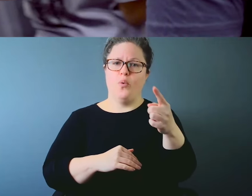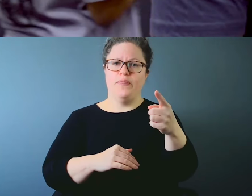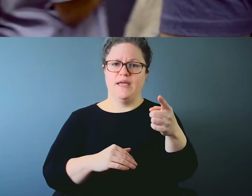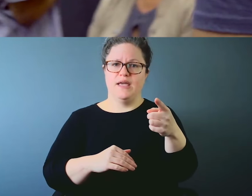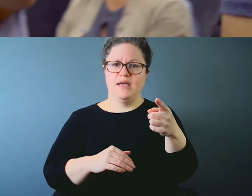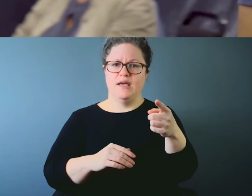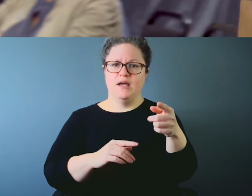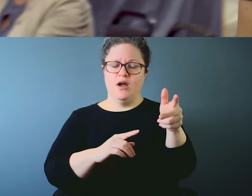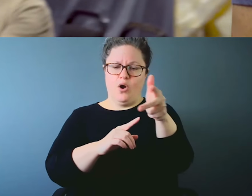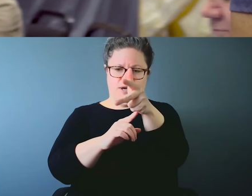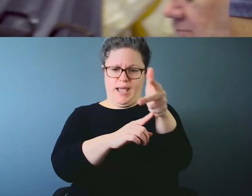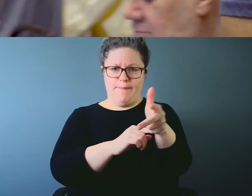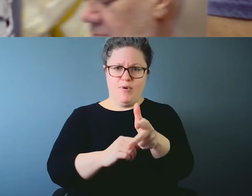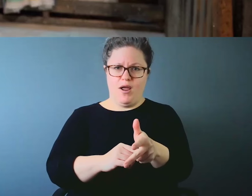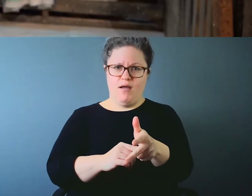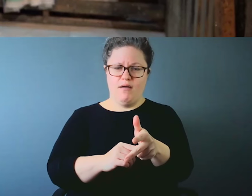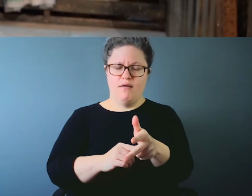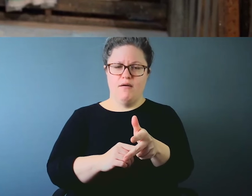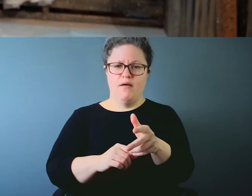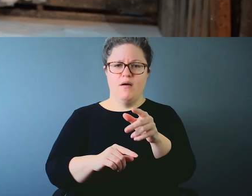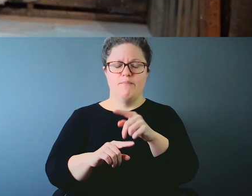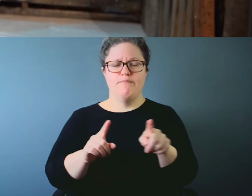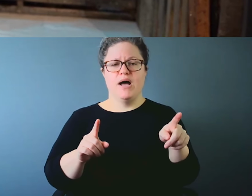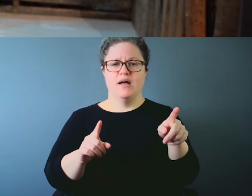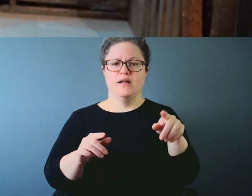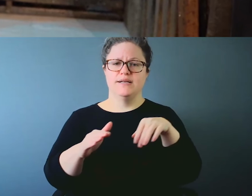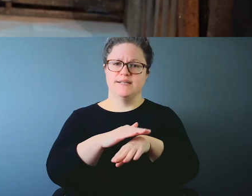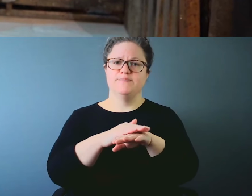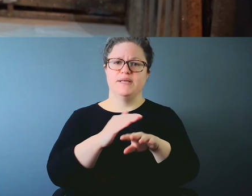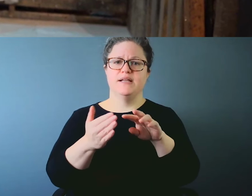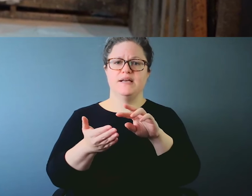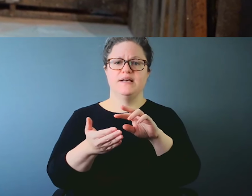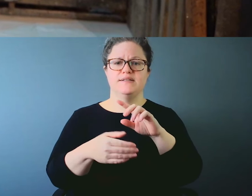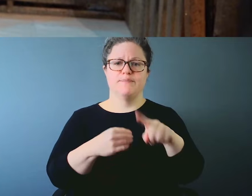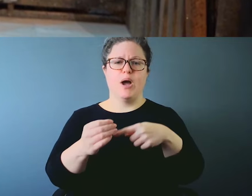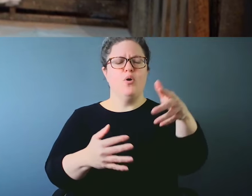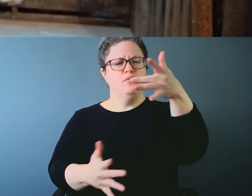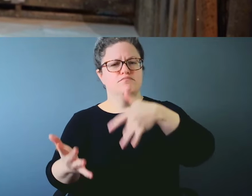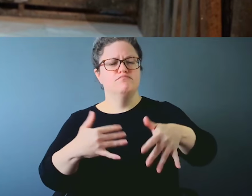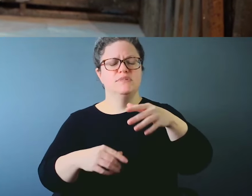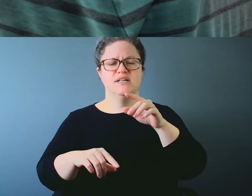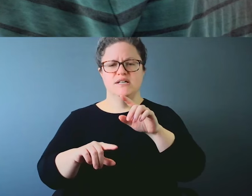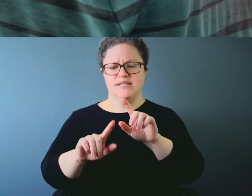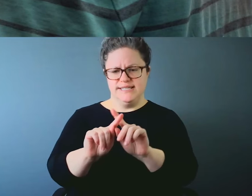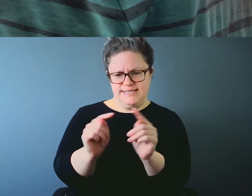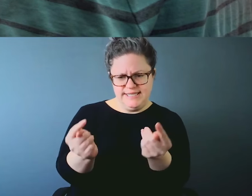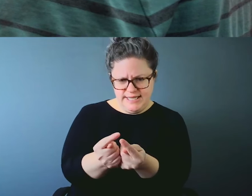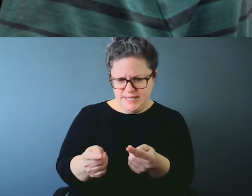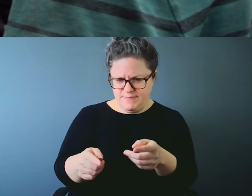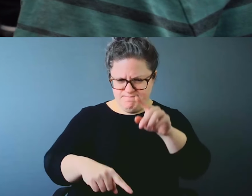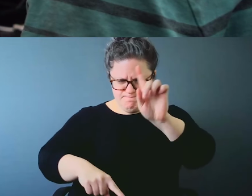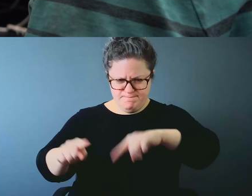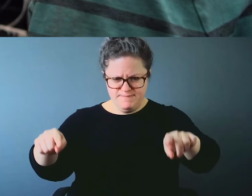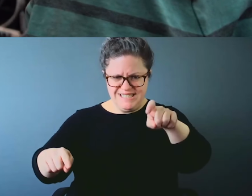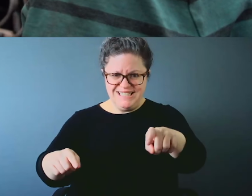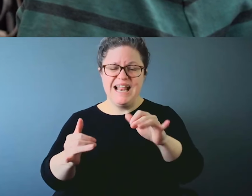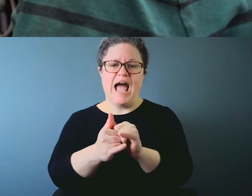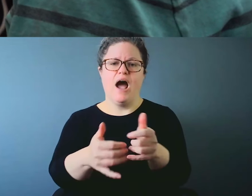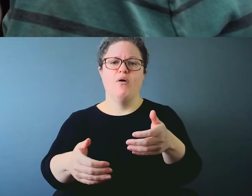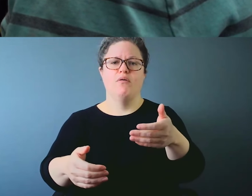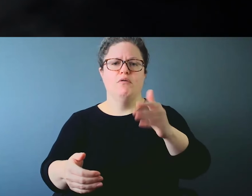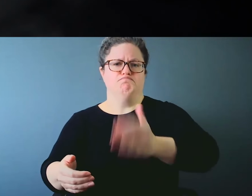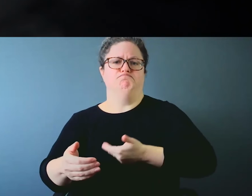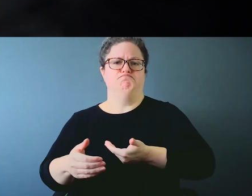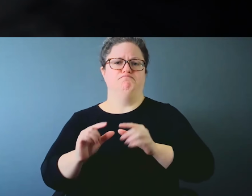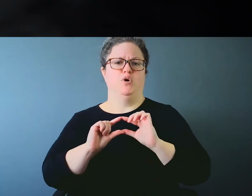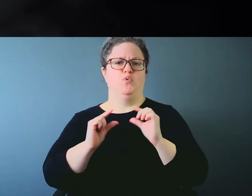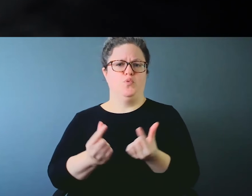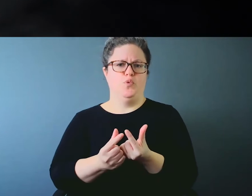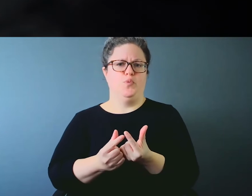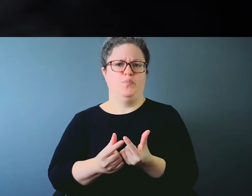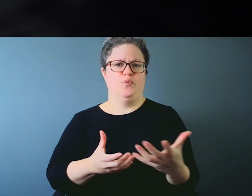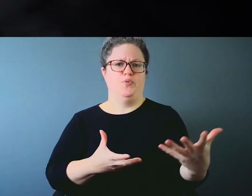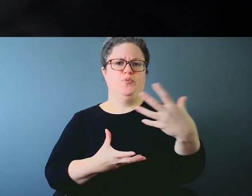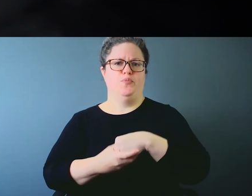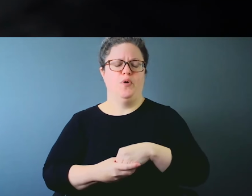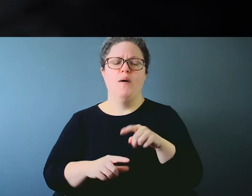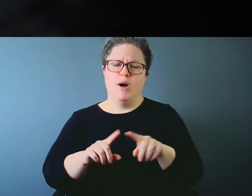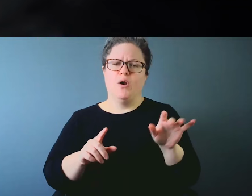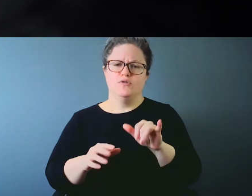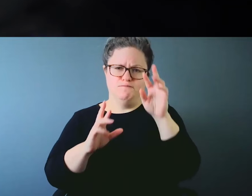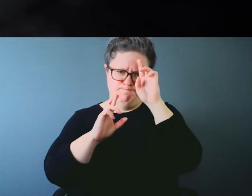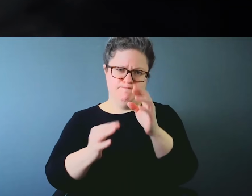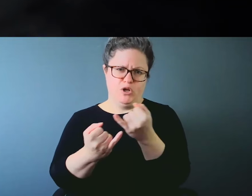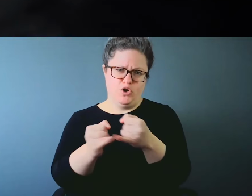It's also allowing for other team members that have different needs, how they are integrated into the group, how accommodating we are while while giving them their own autonomy.